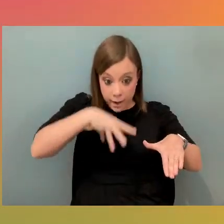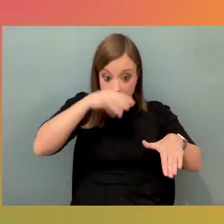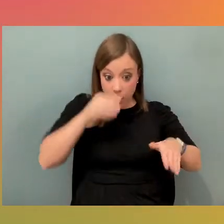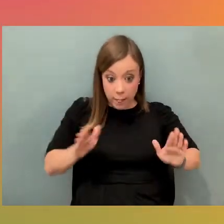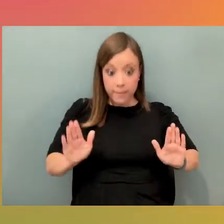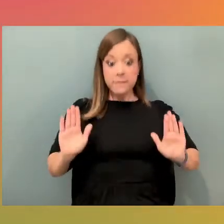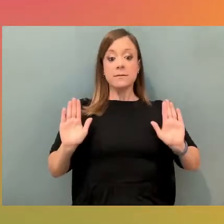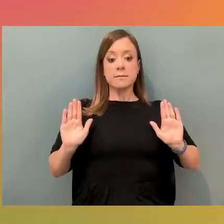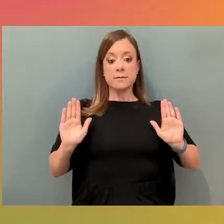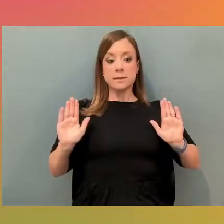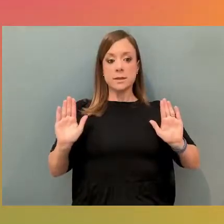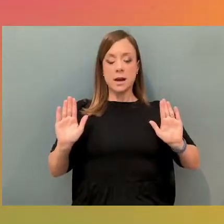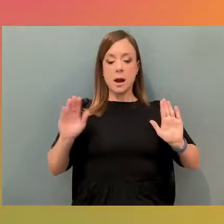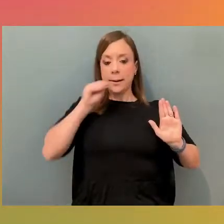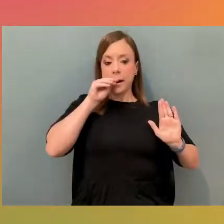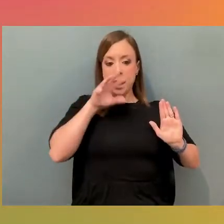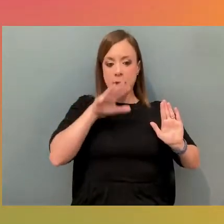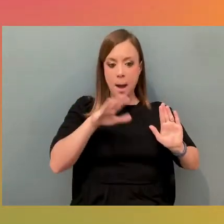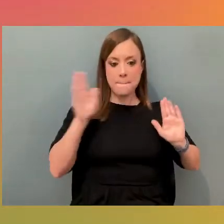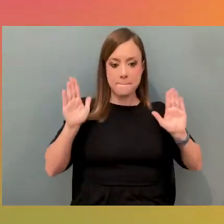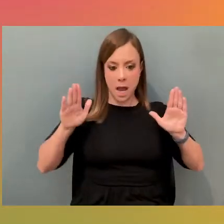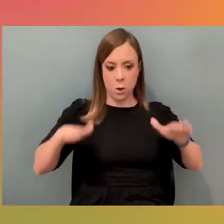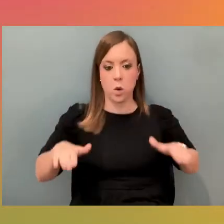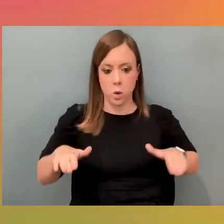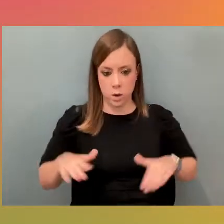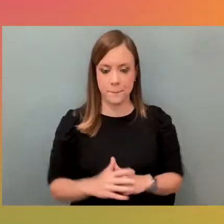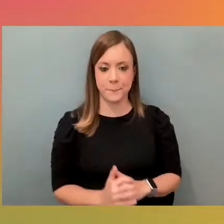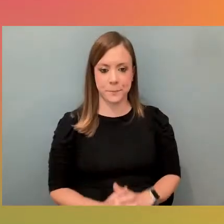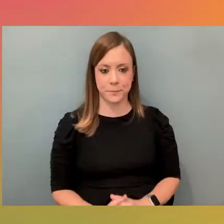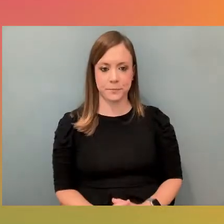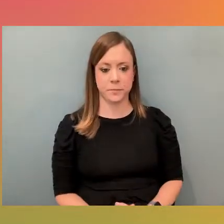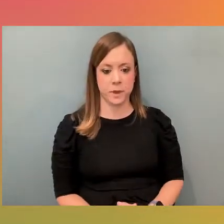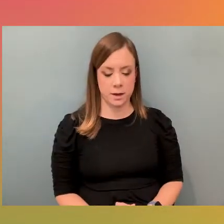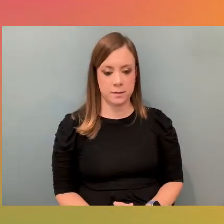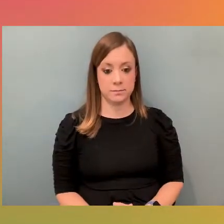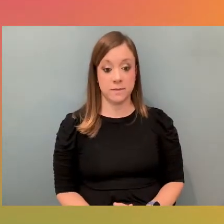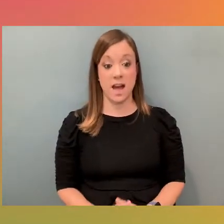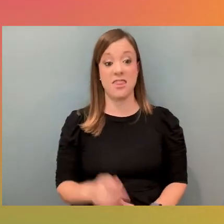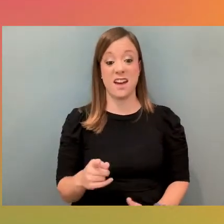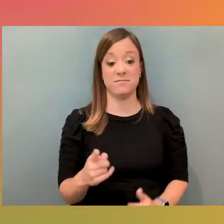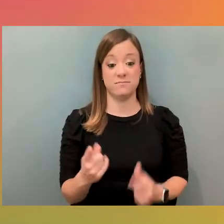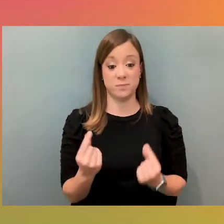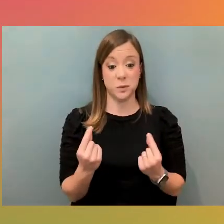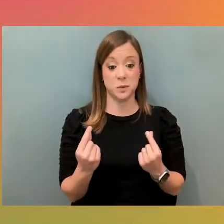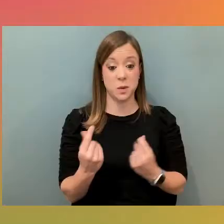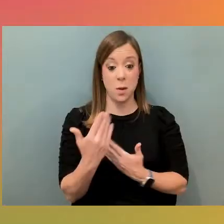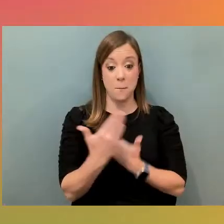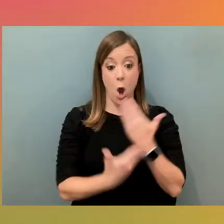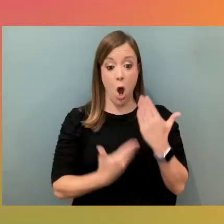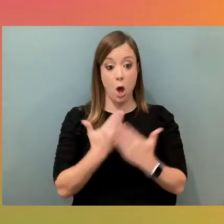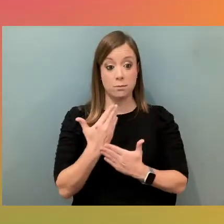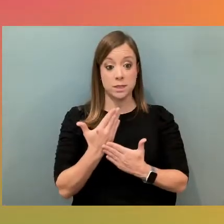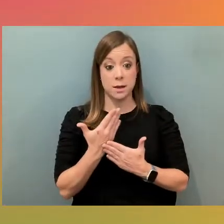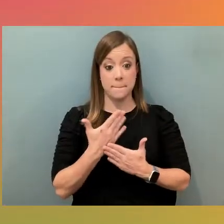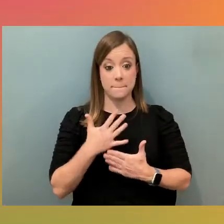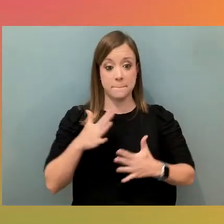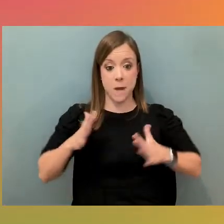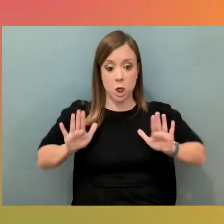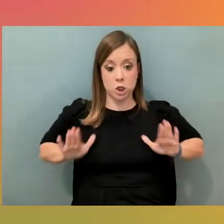BRIEFING OUT AND LOWER. LAST ONE INHALE AND LIFT. EXHALE AND LOWER.